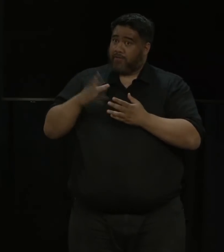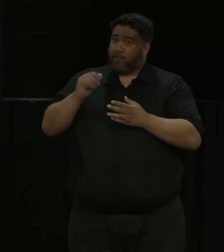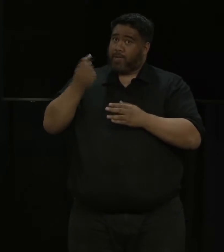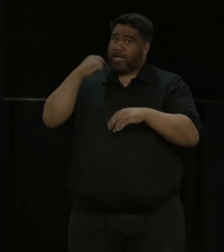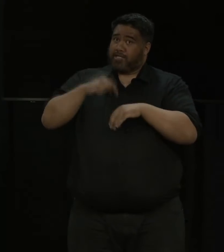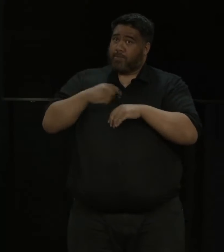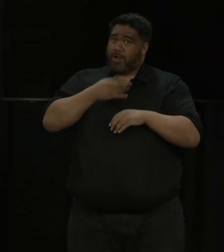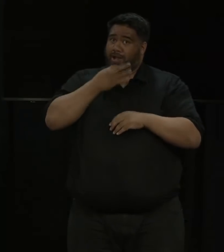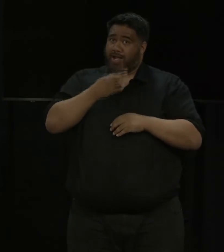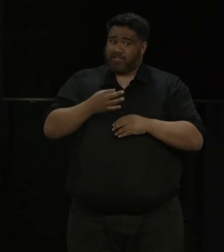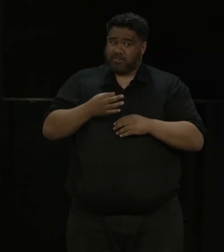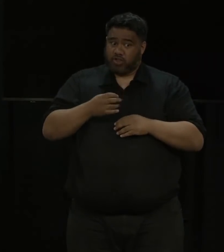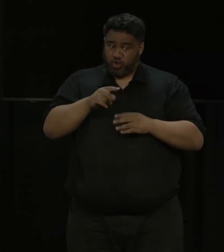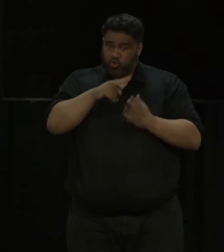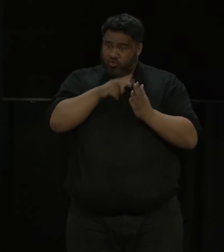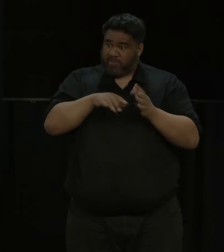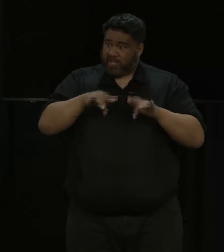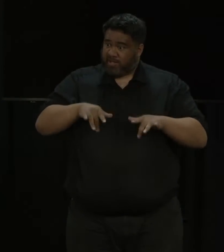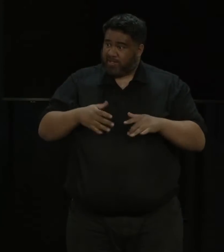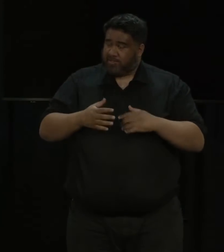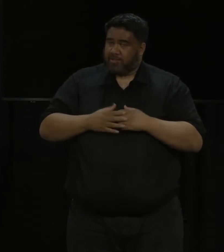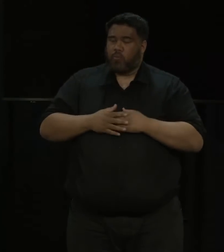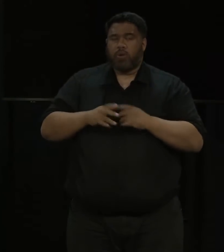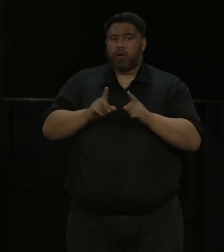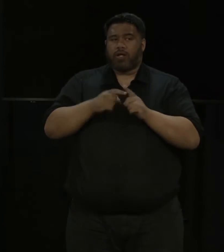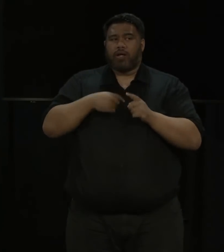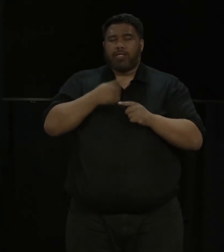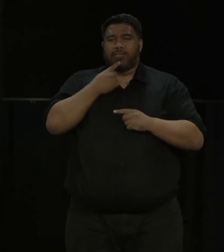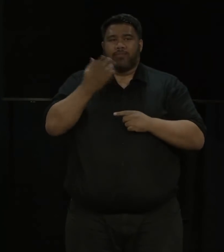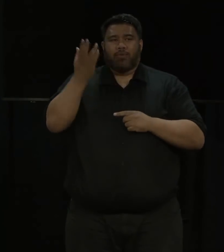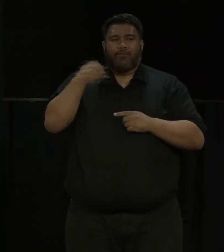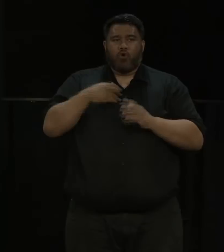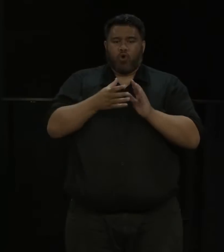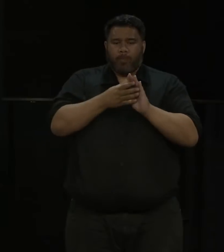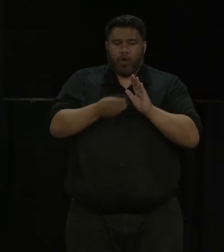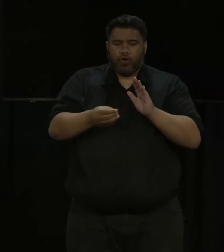You would come back with that information. Have you not looked at it in